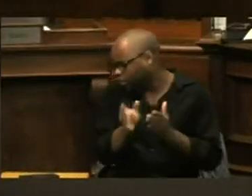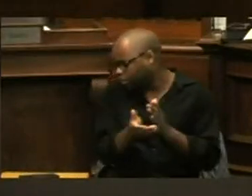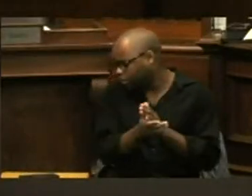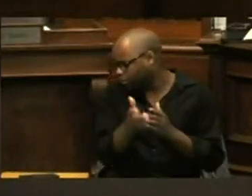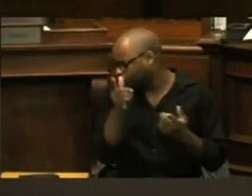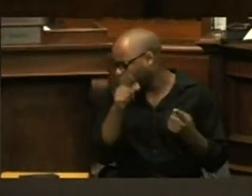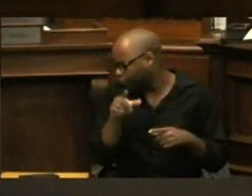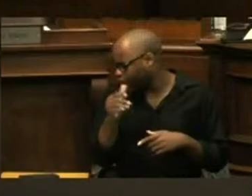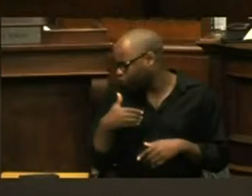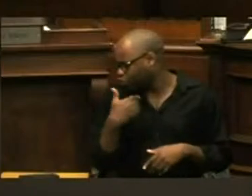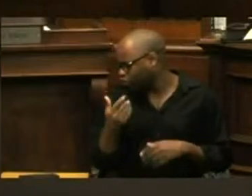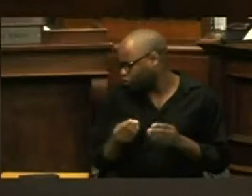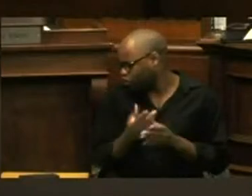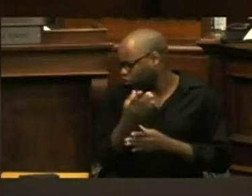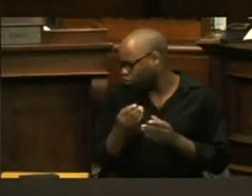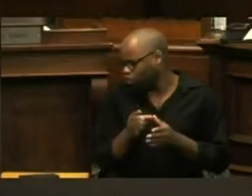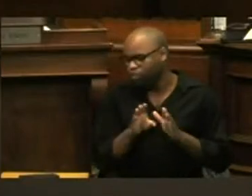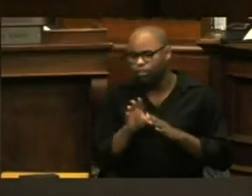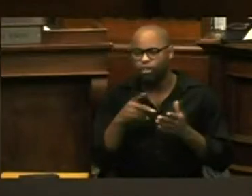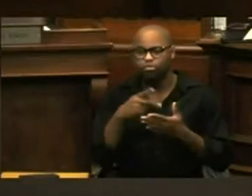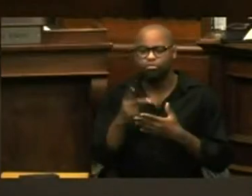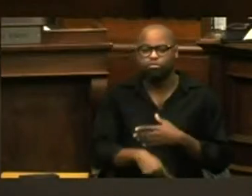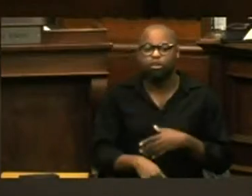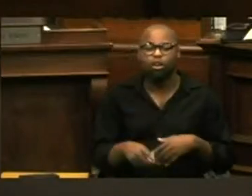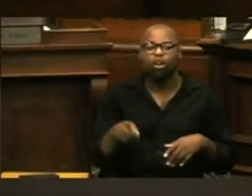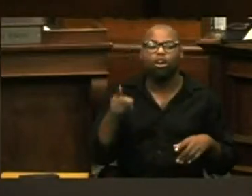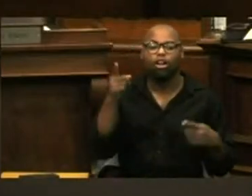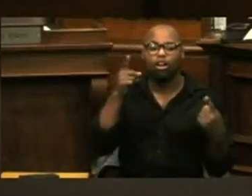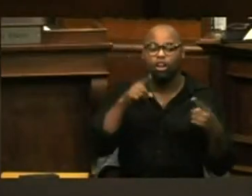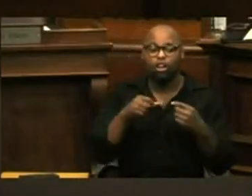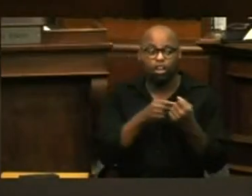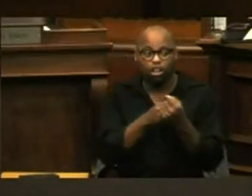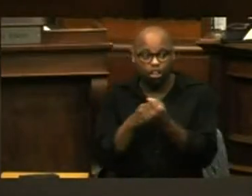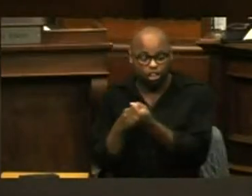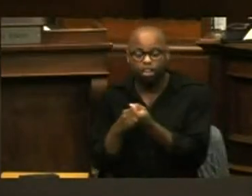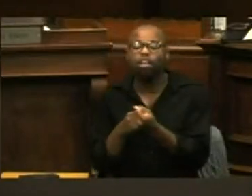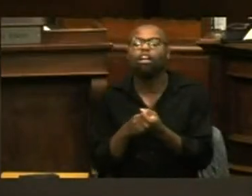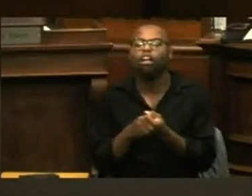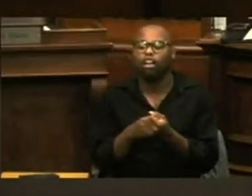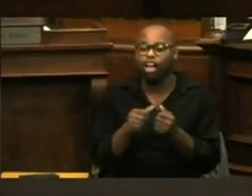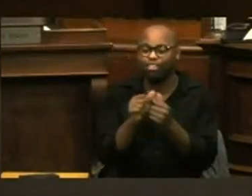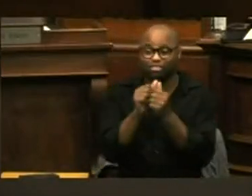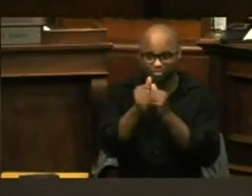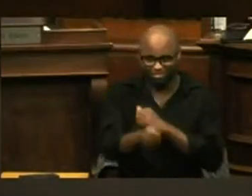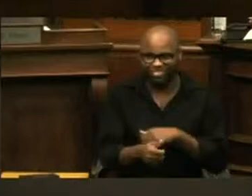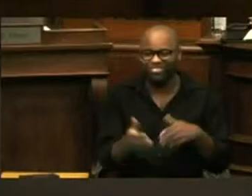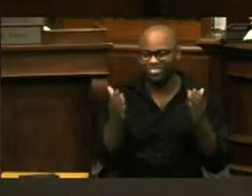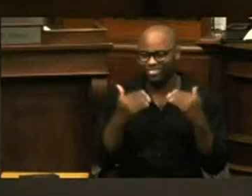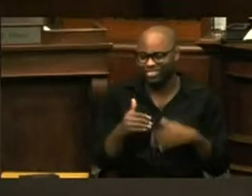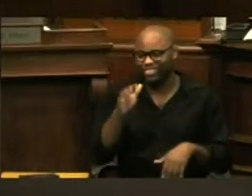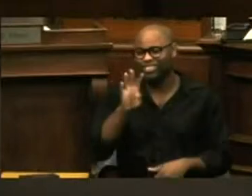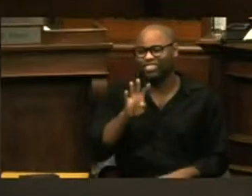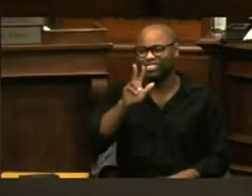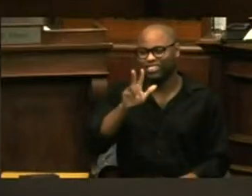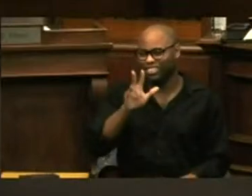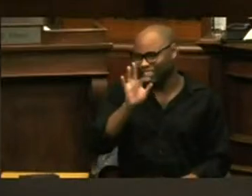Program. Any questions, comments, or concerns? Move it.